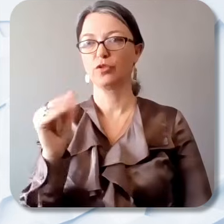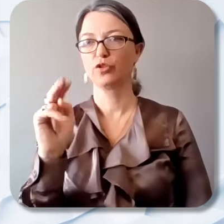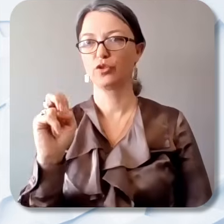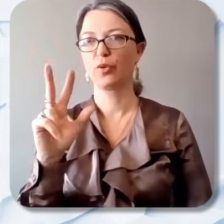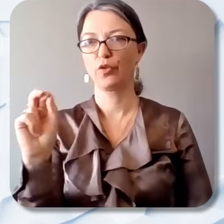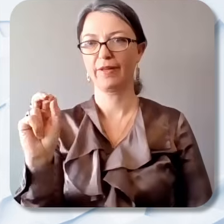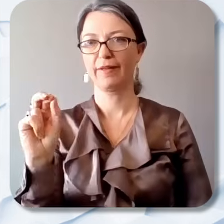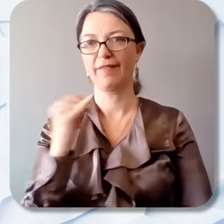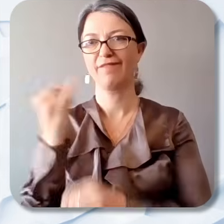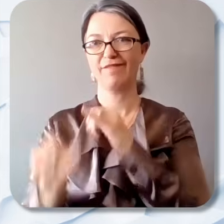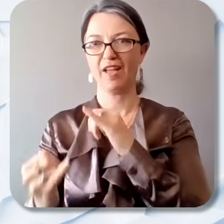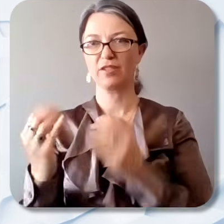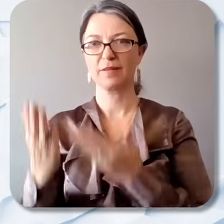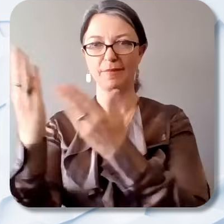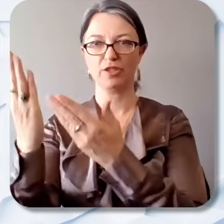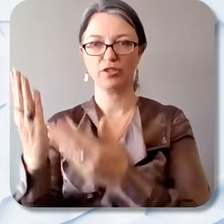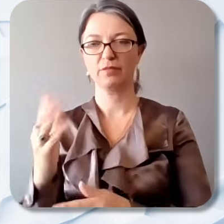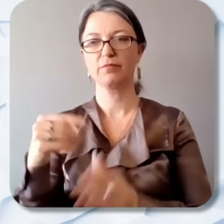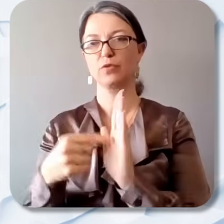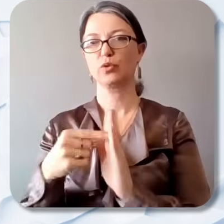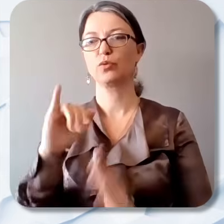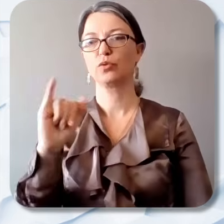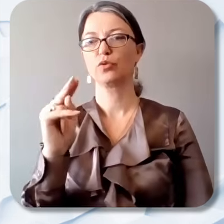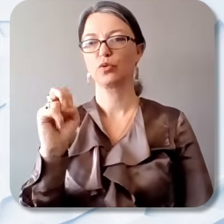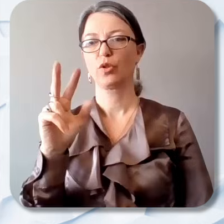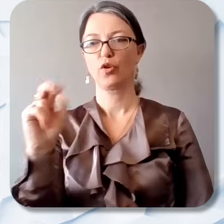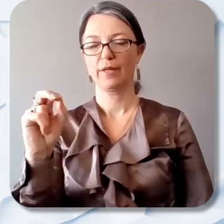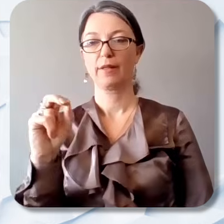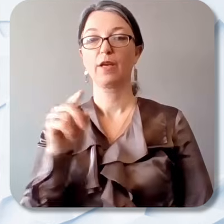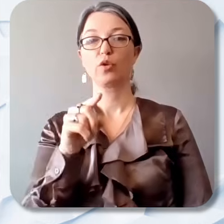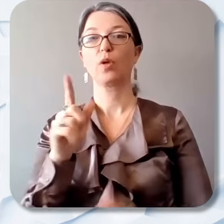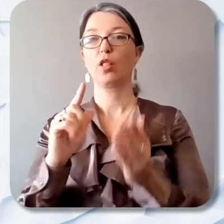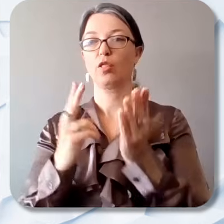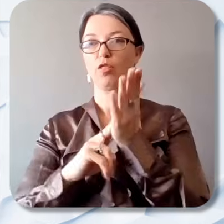So you'll have to log in and SELPA will approve. We want to make sure.